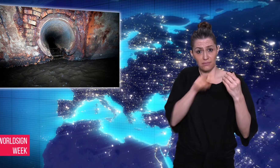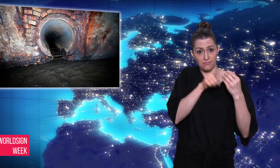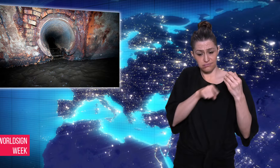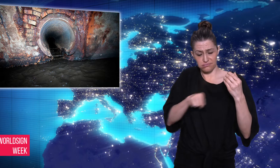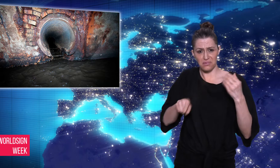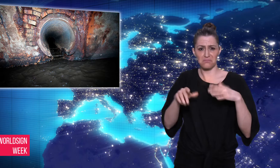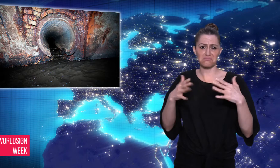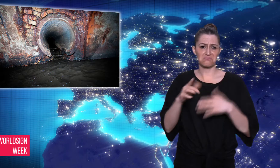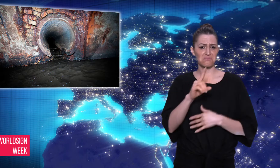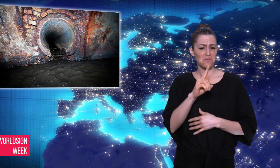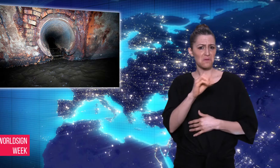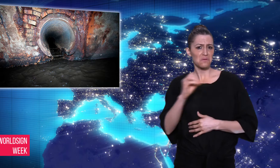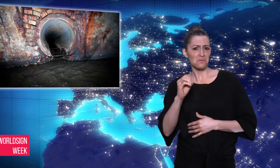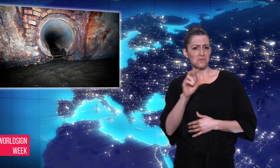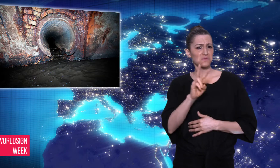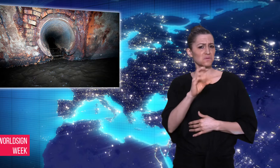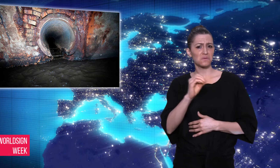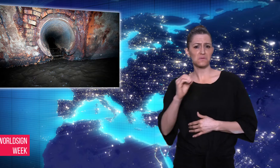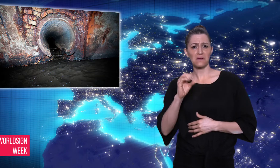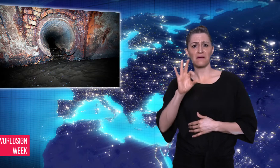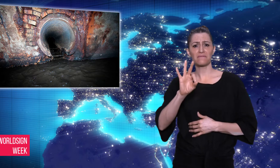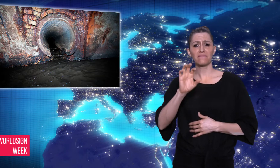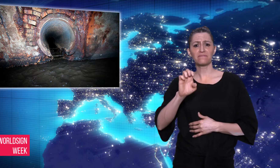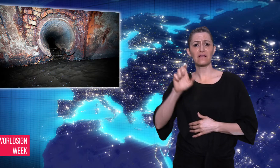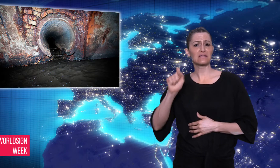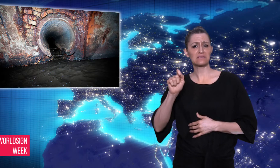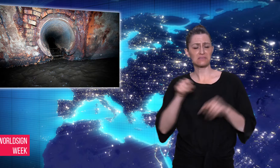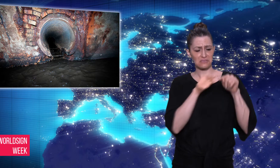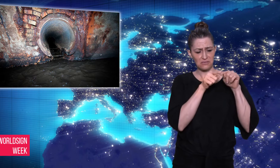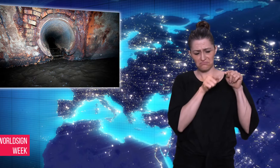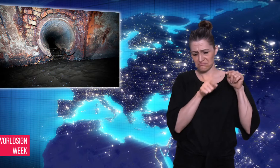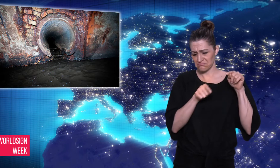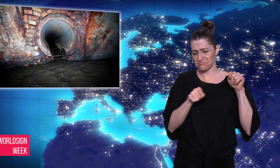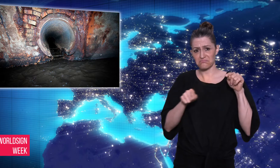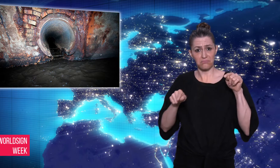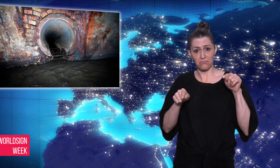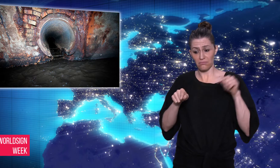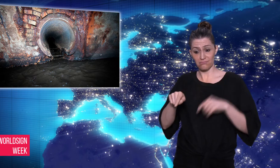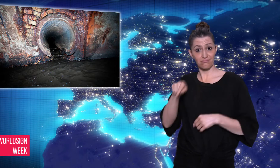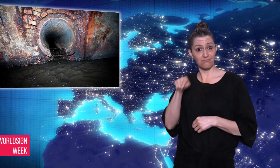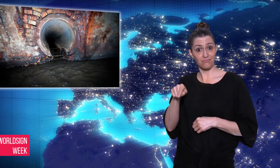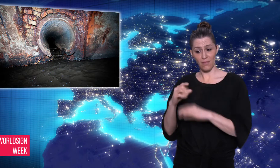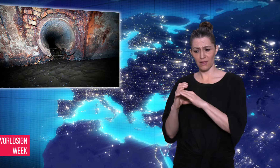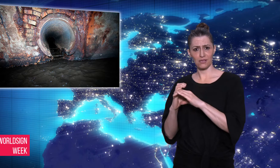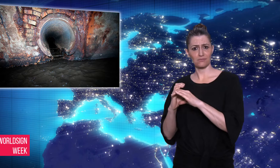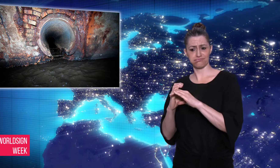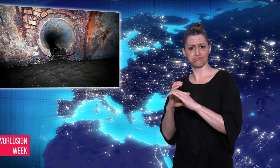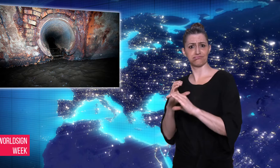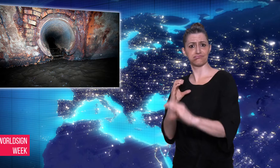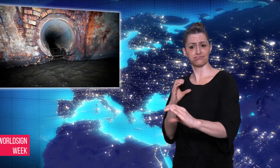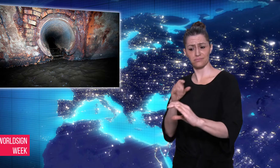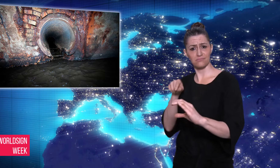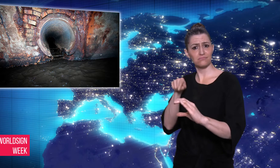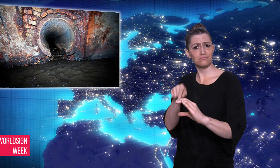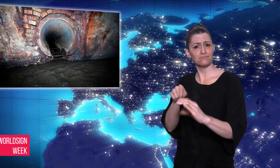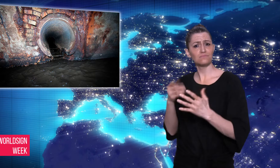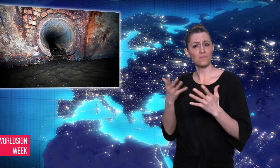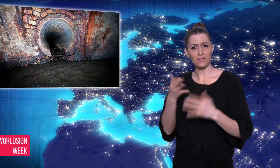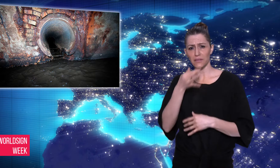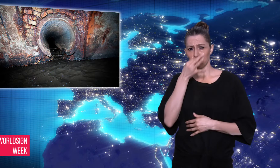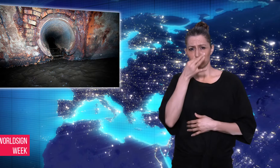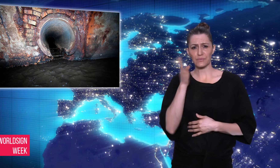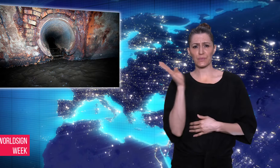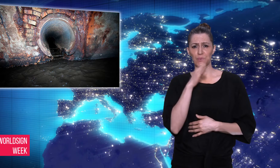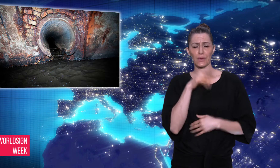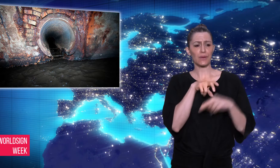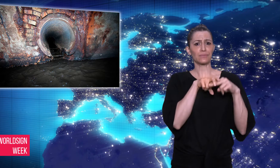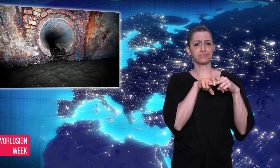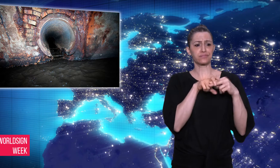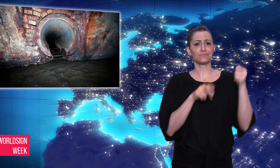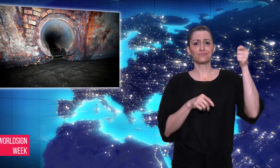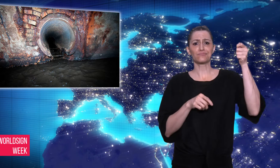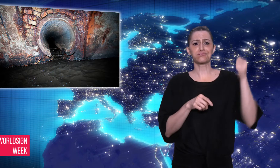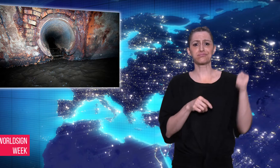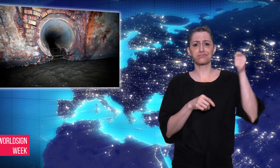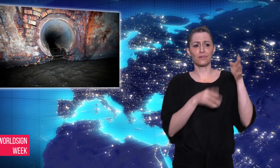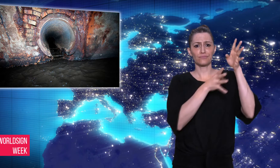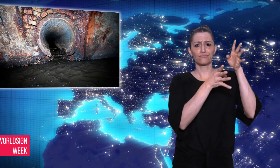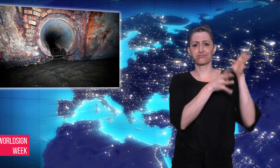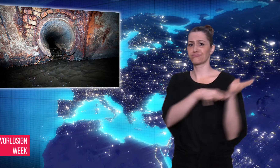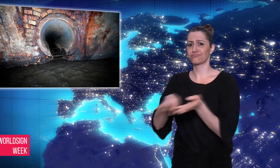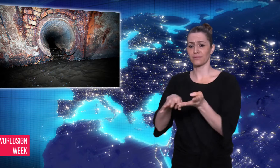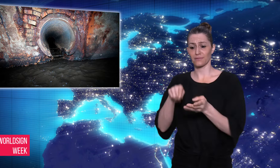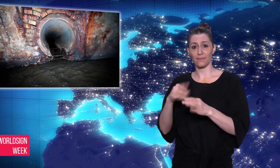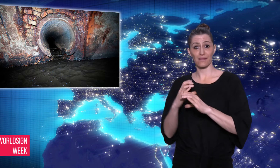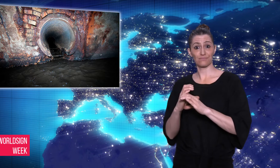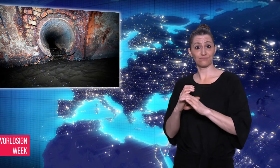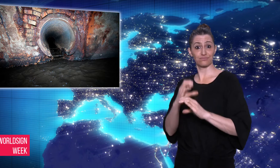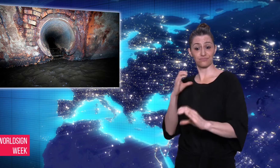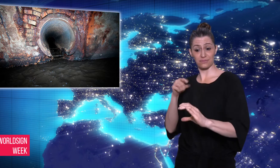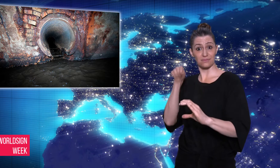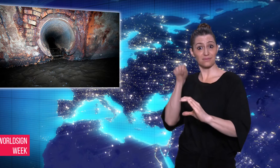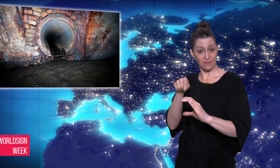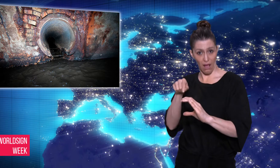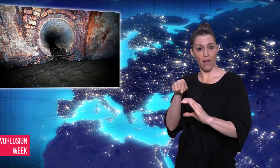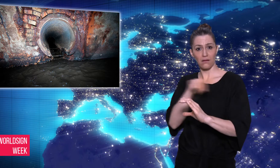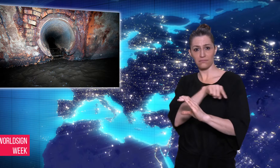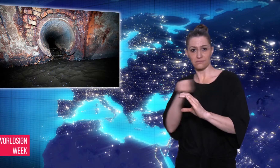house several hundred feet away to a sewage pipe less than a